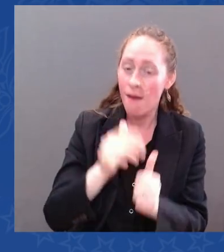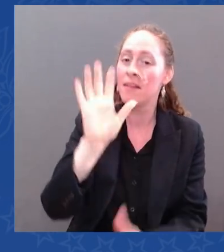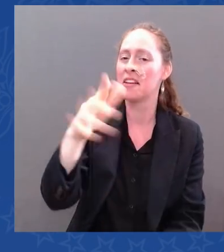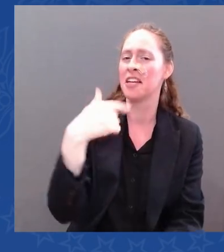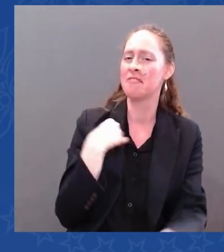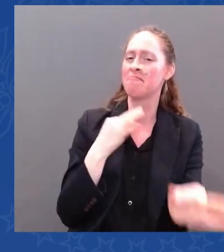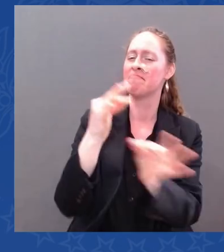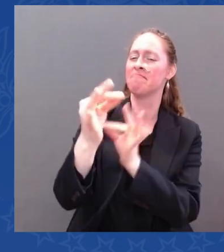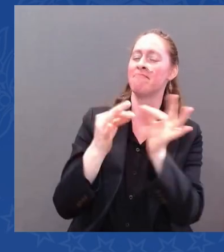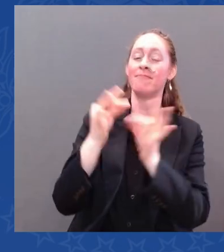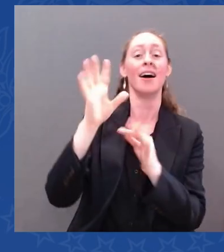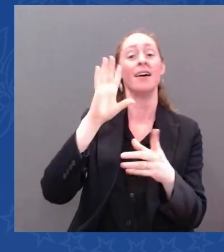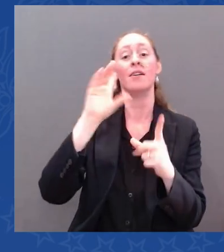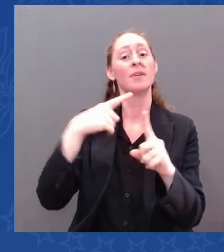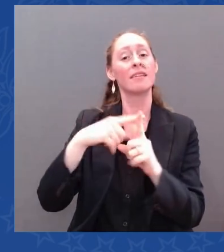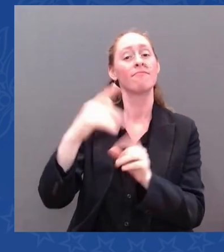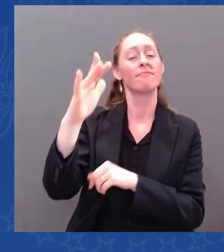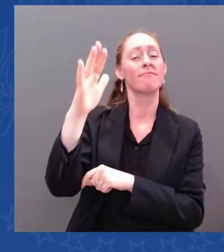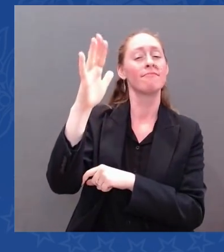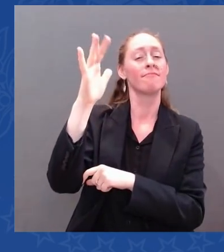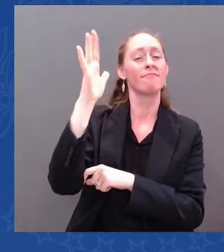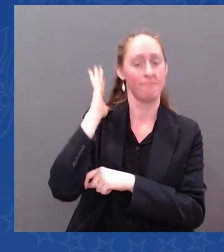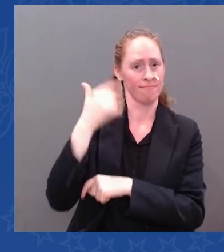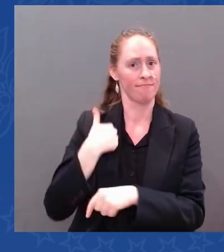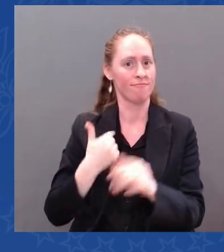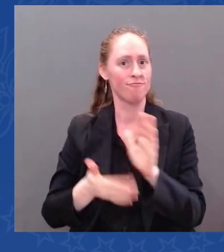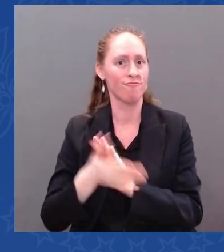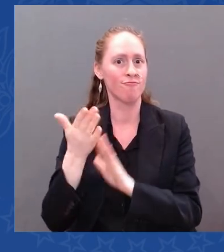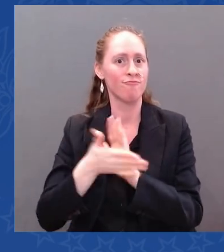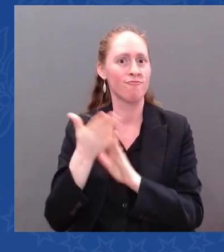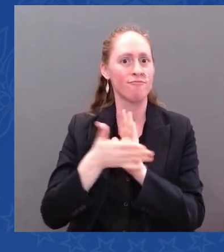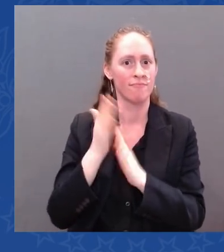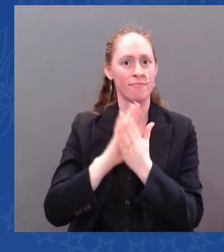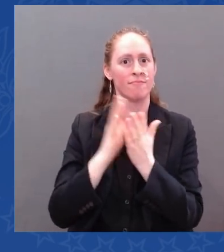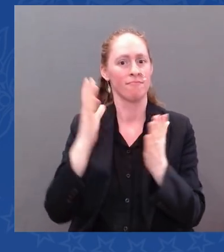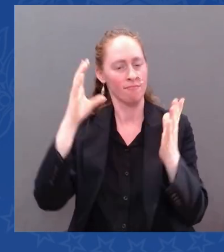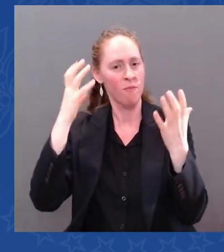for the United States Senate, the DuPont company was the eighth-largest corporation in America.